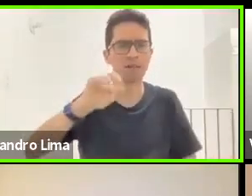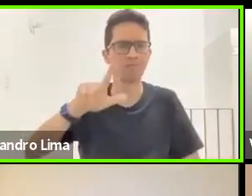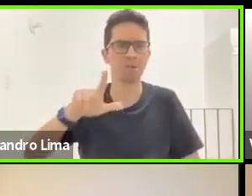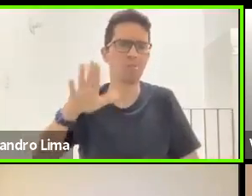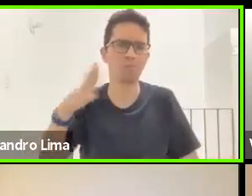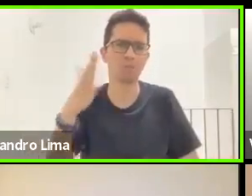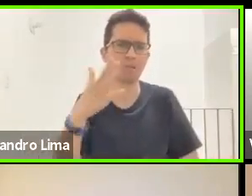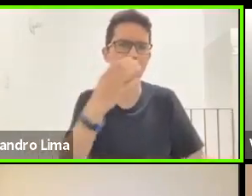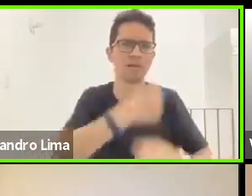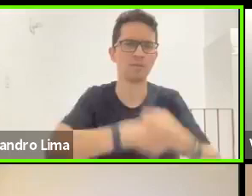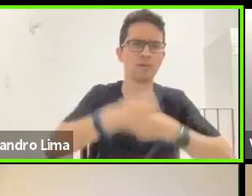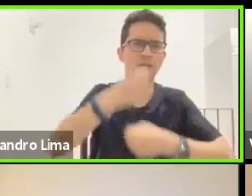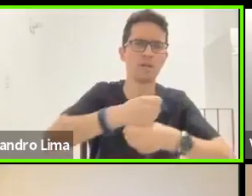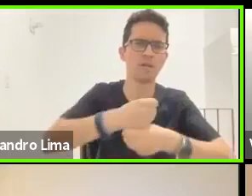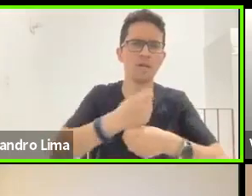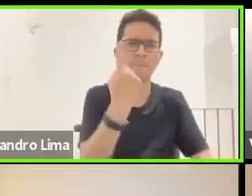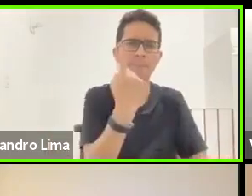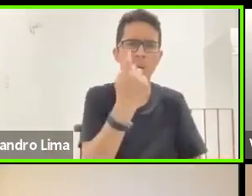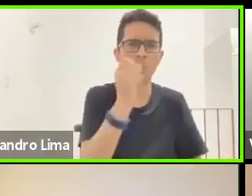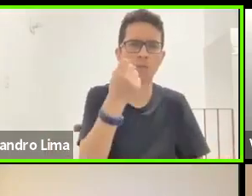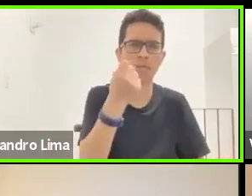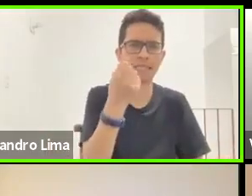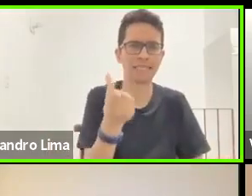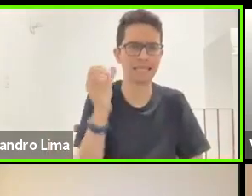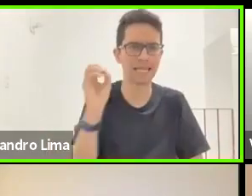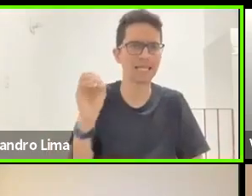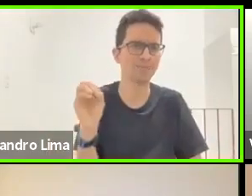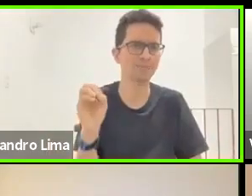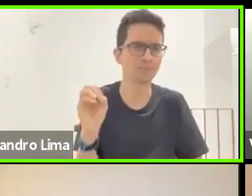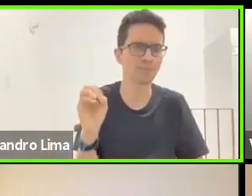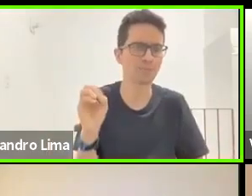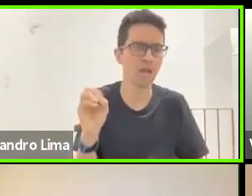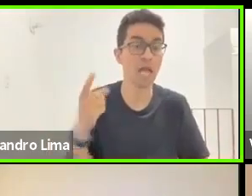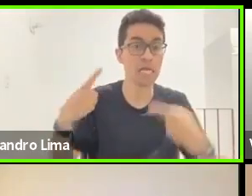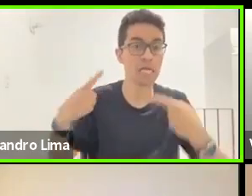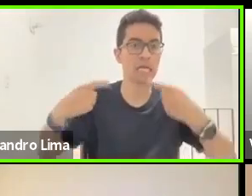in 1868 1864.